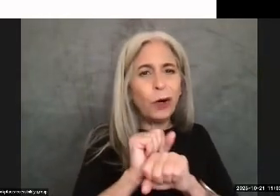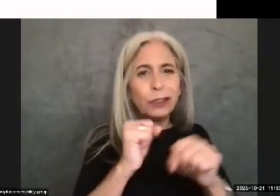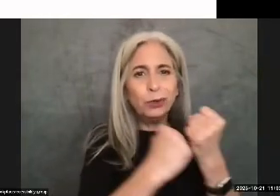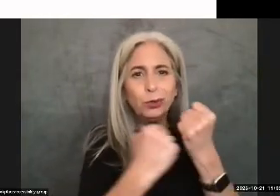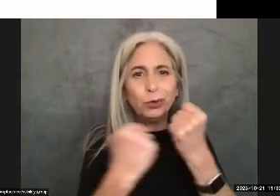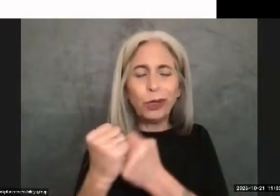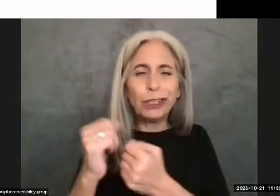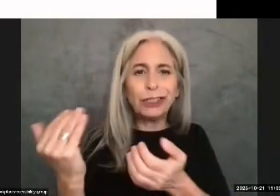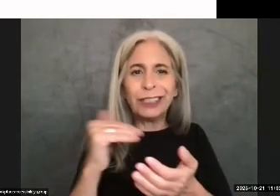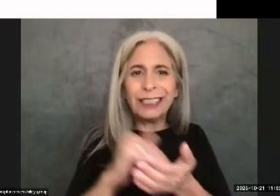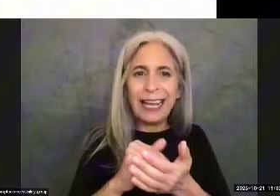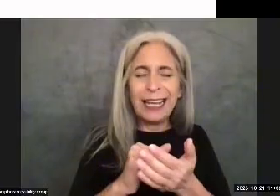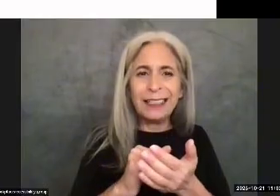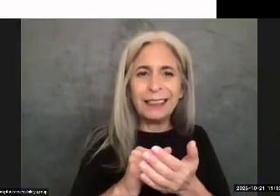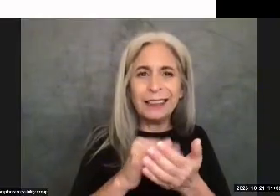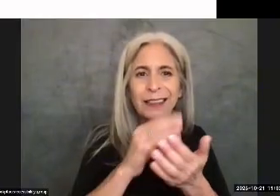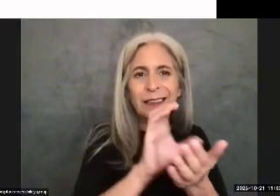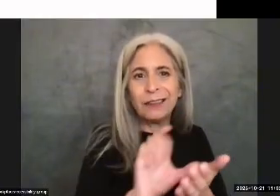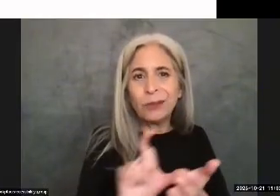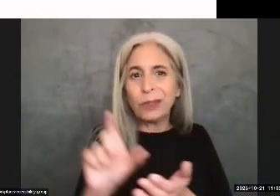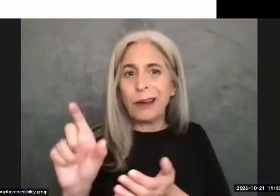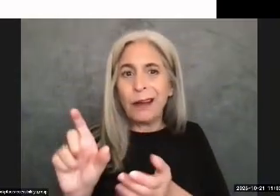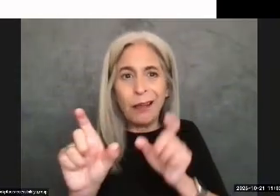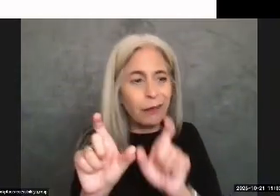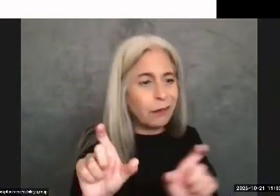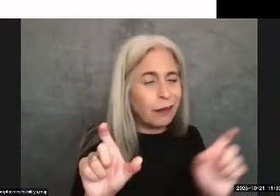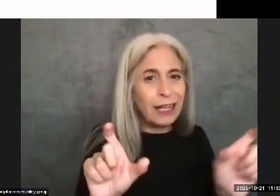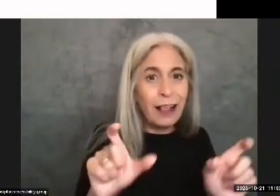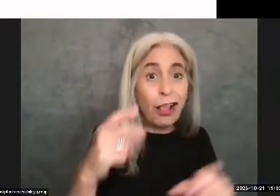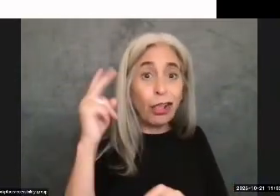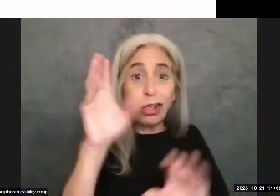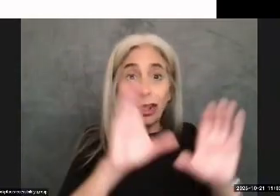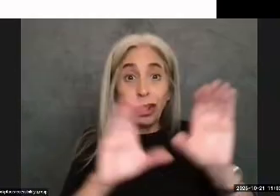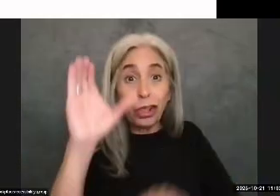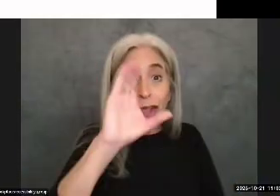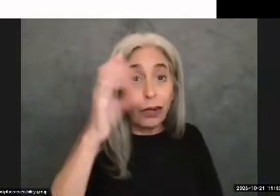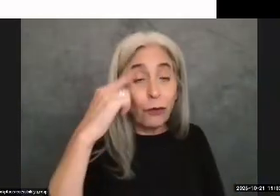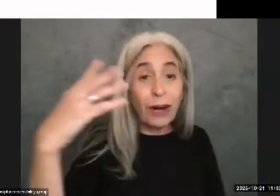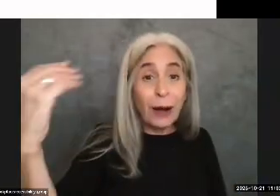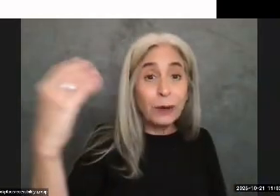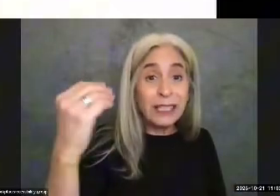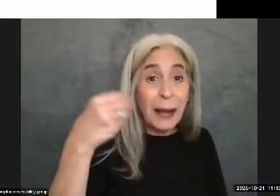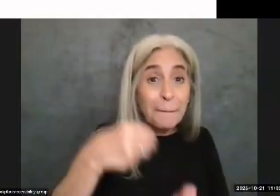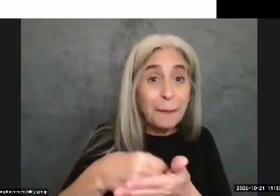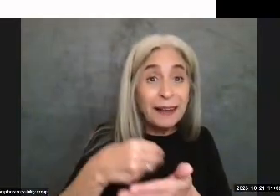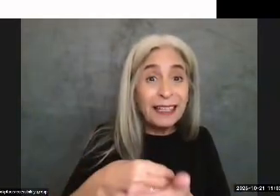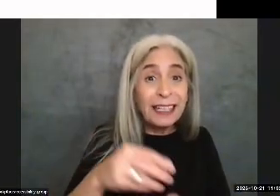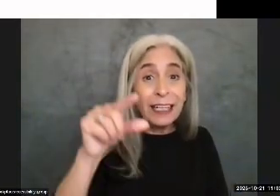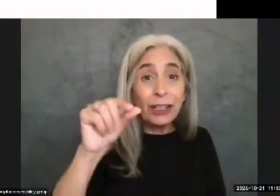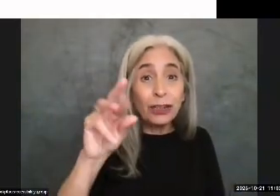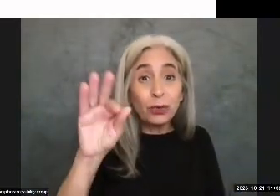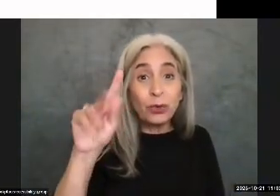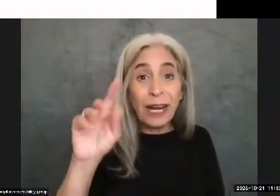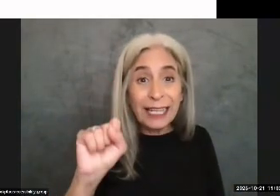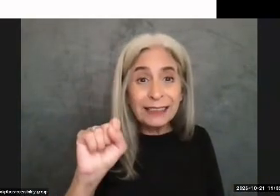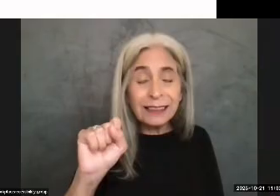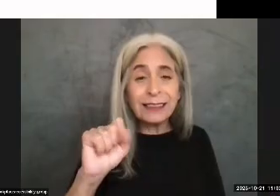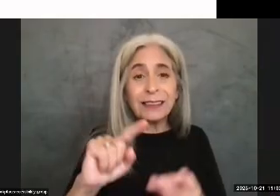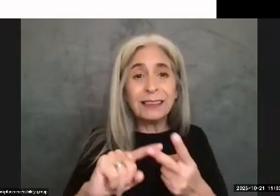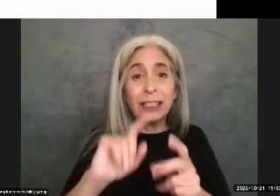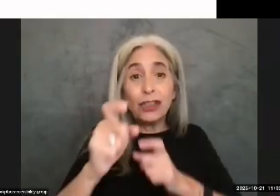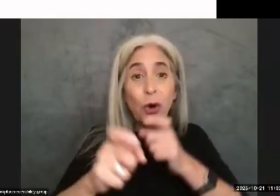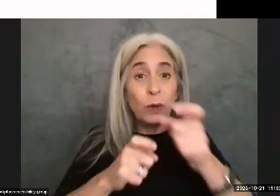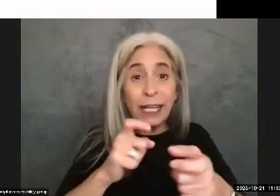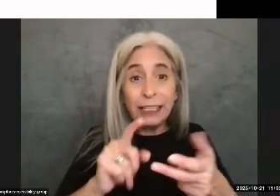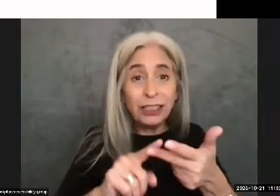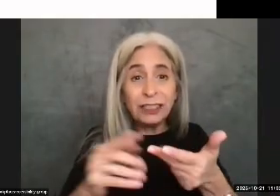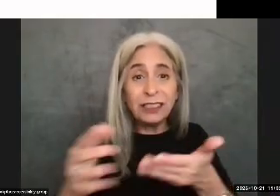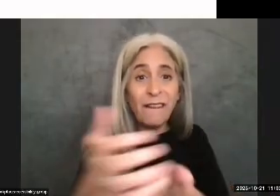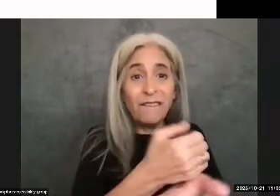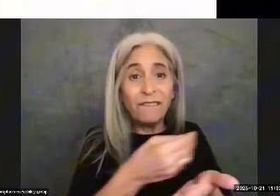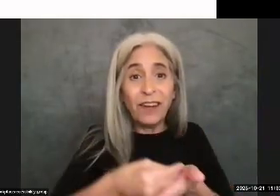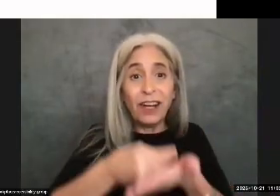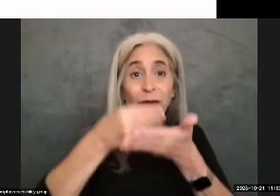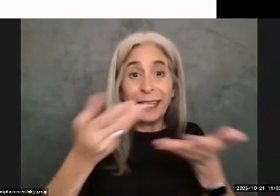Kathleen DeForest: Work to restructure, reallocate, reprioritize, look for outside monies, like grants, donations, fundraisers.